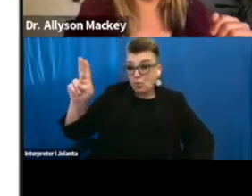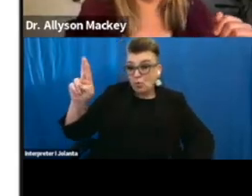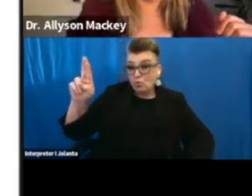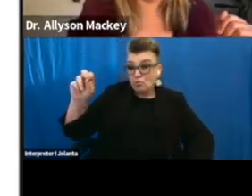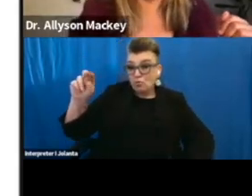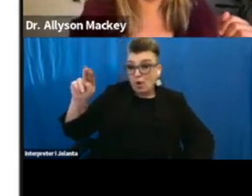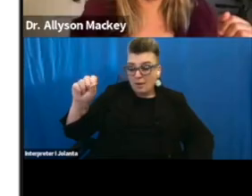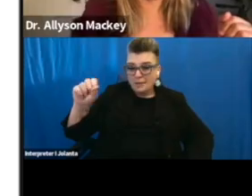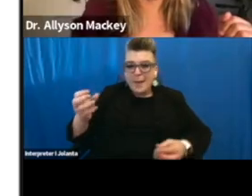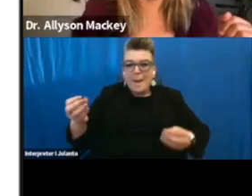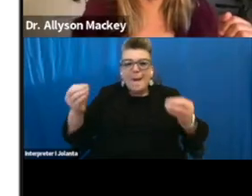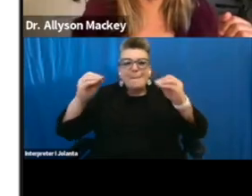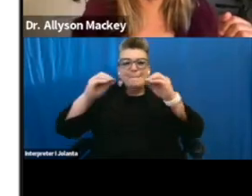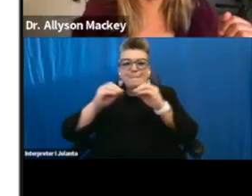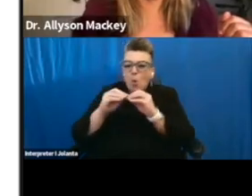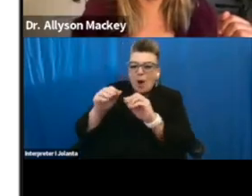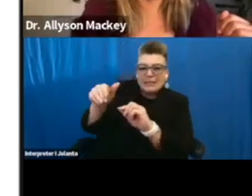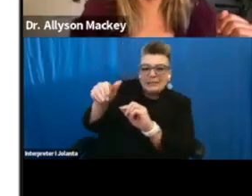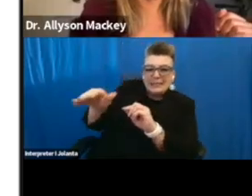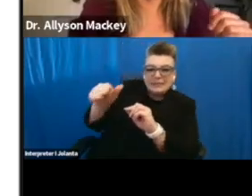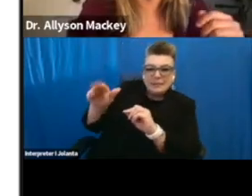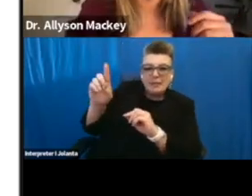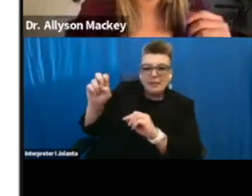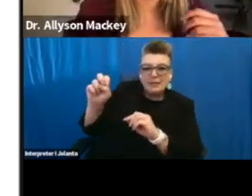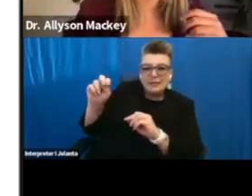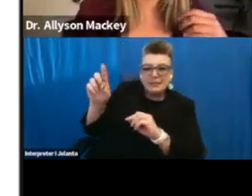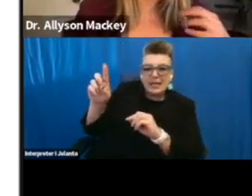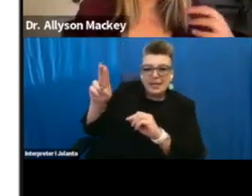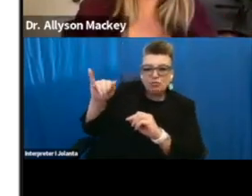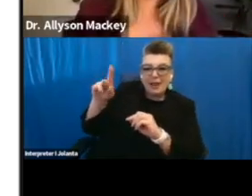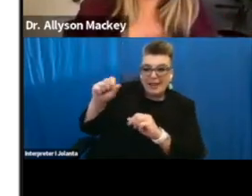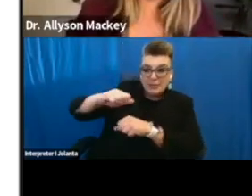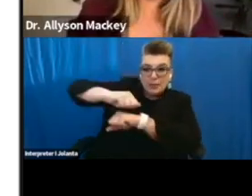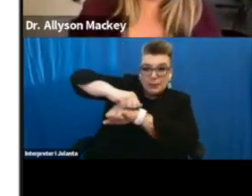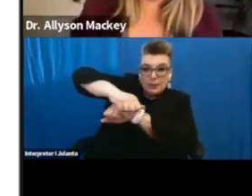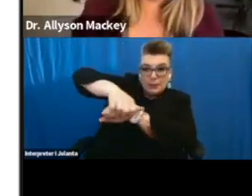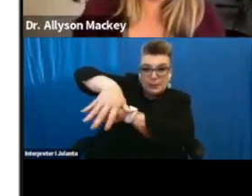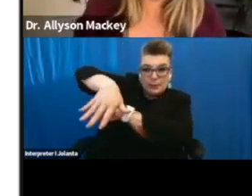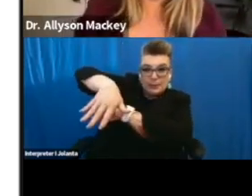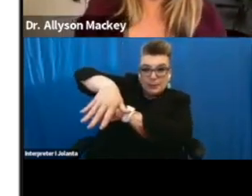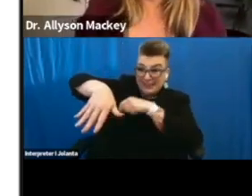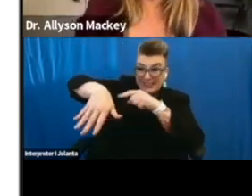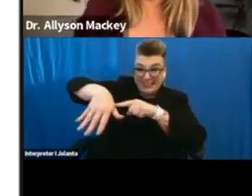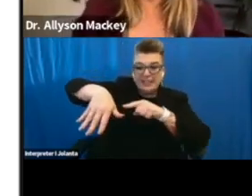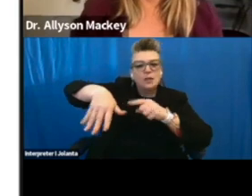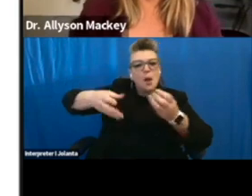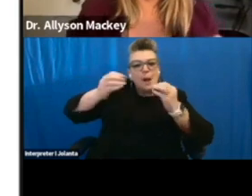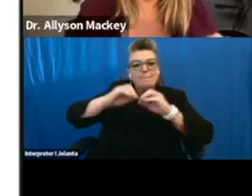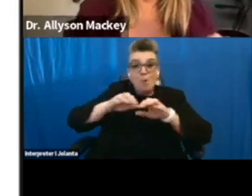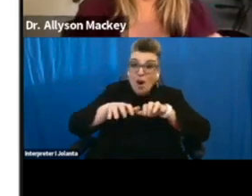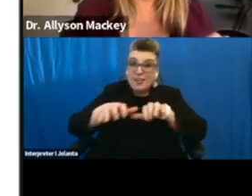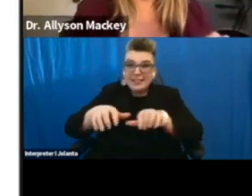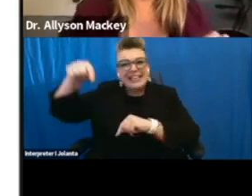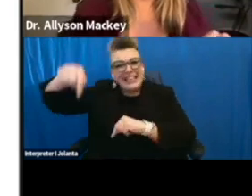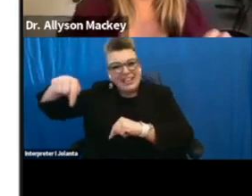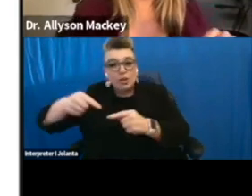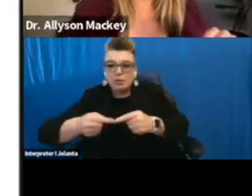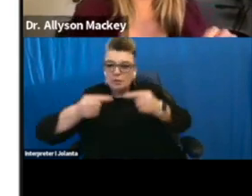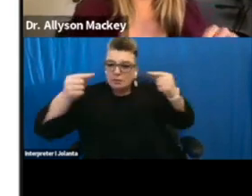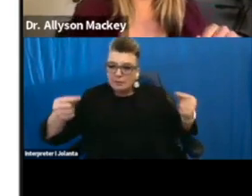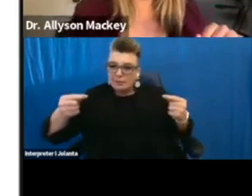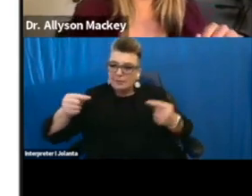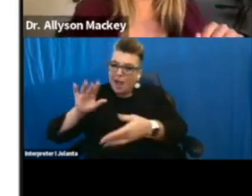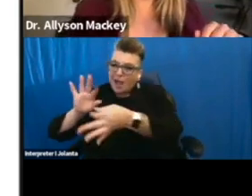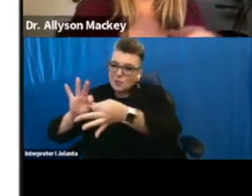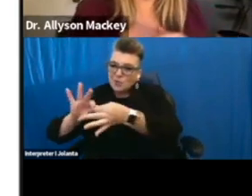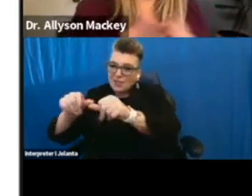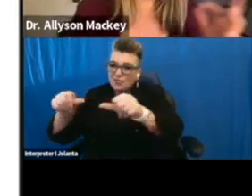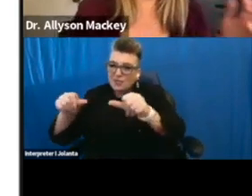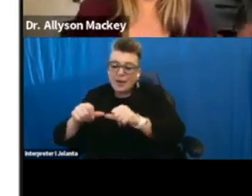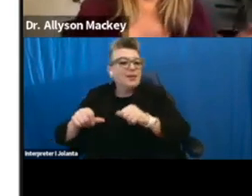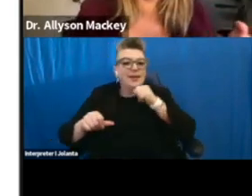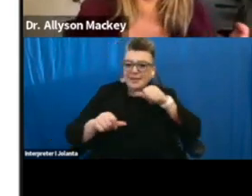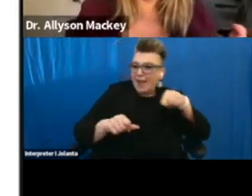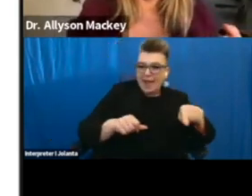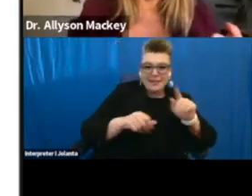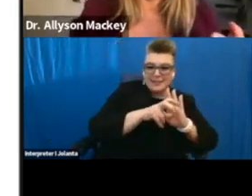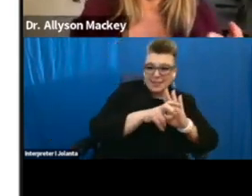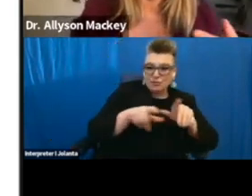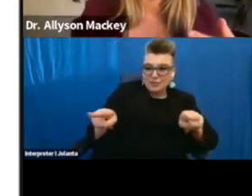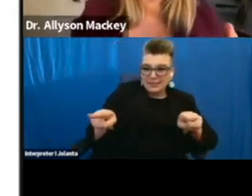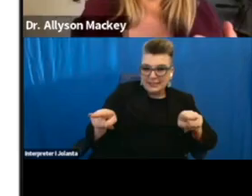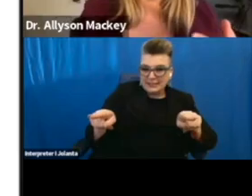dendrites and are more prevalent in association areas of the brain both produce